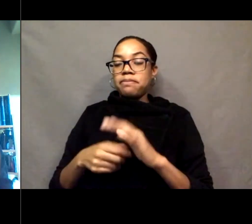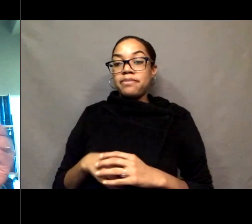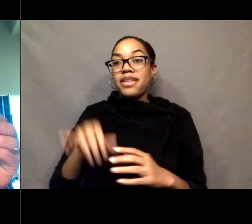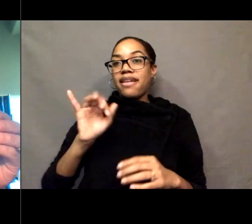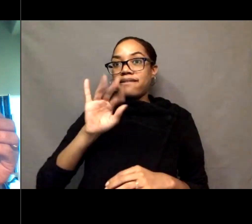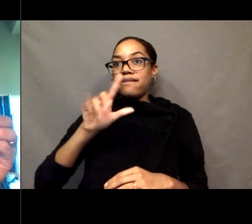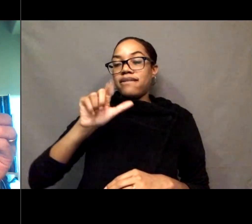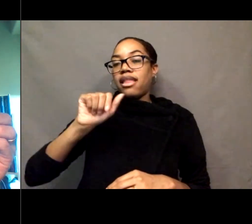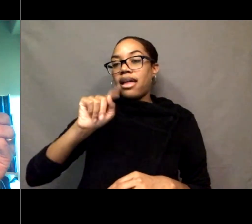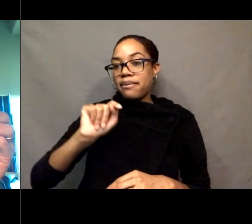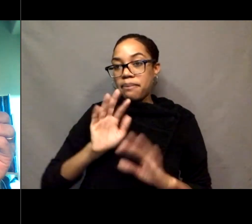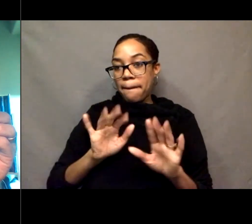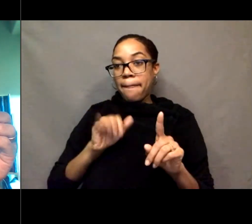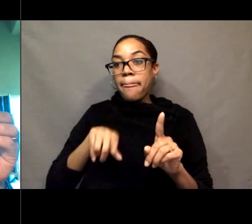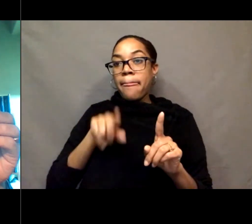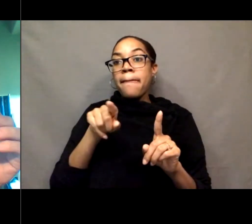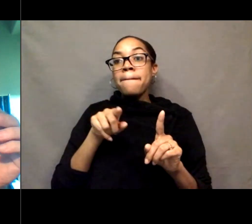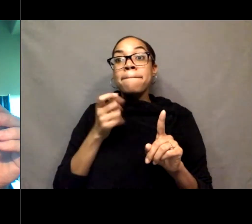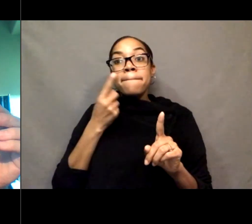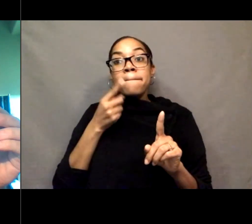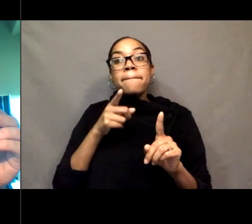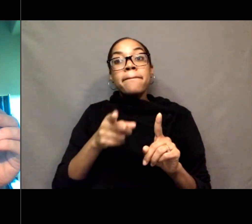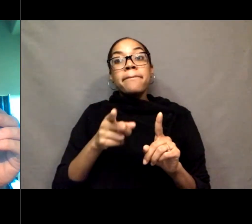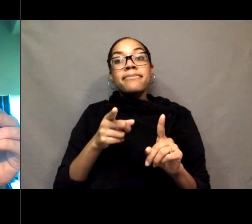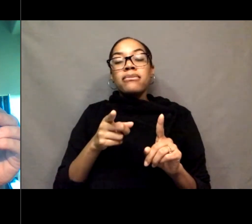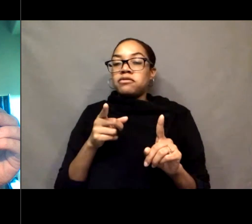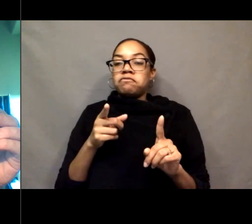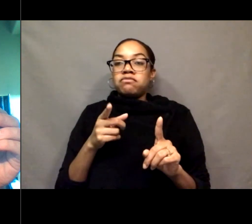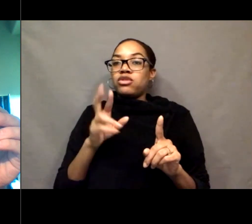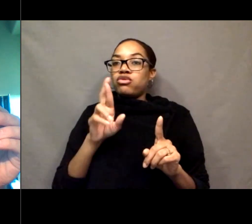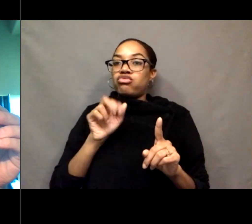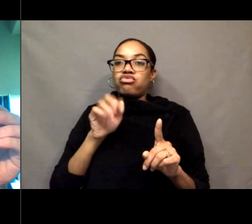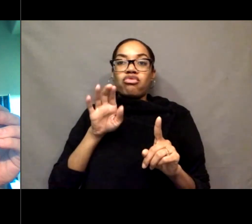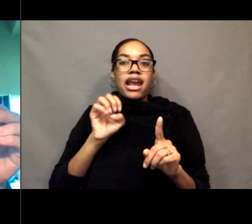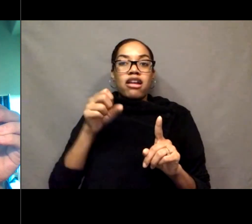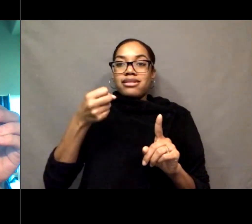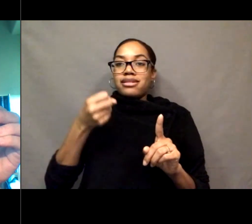Flat abalone actually rarely occur south of sort of central California,